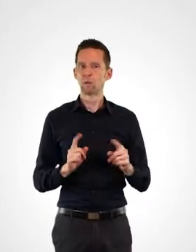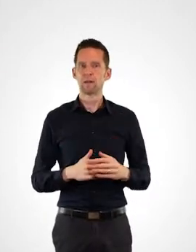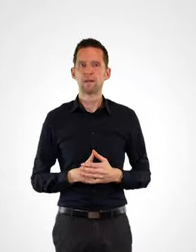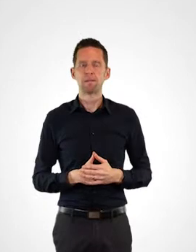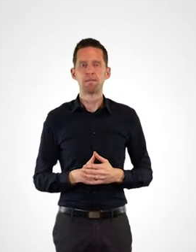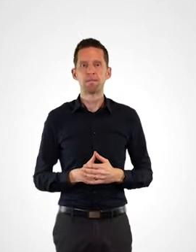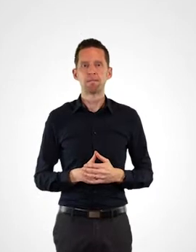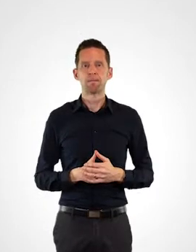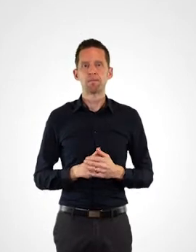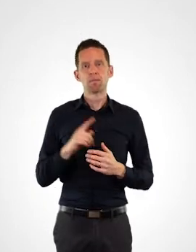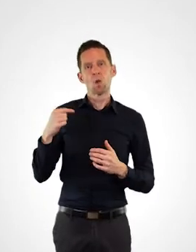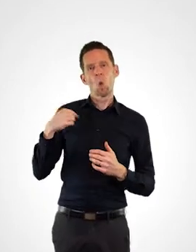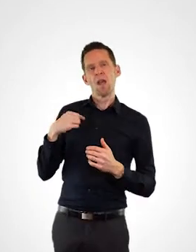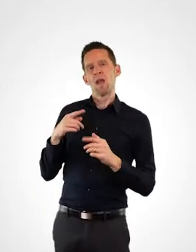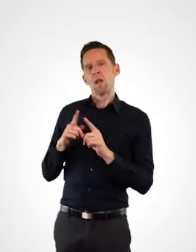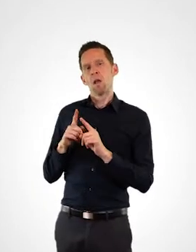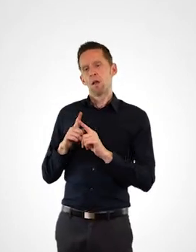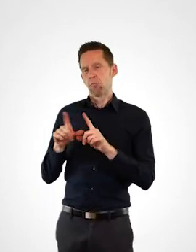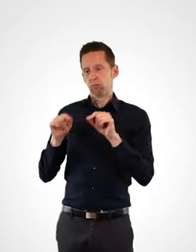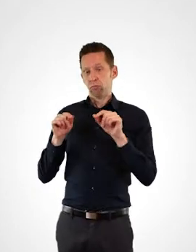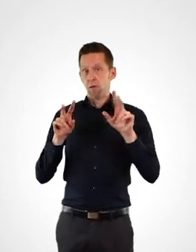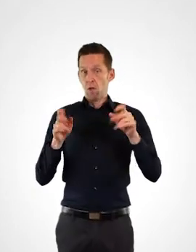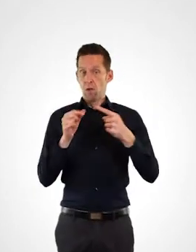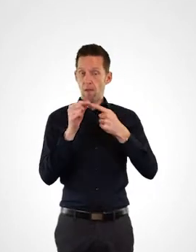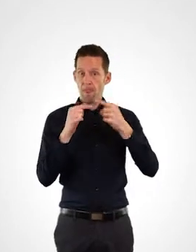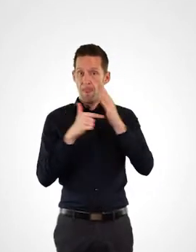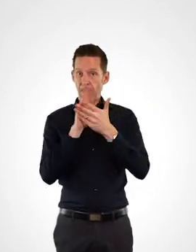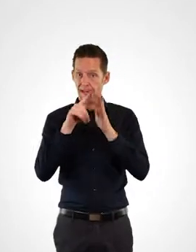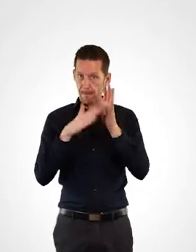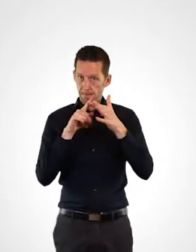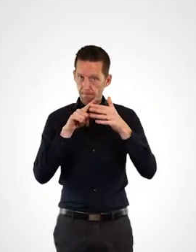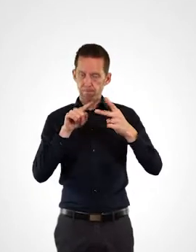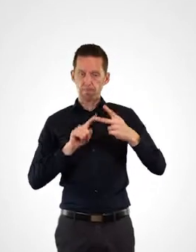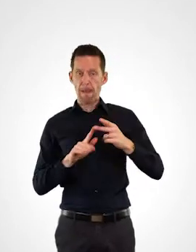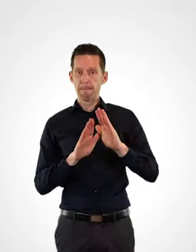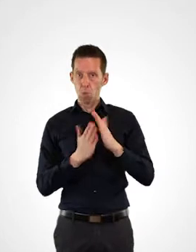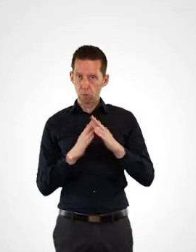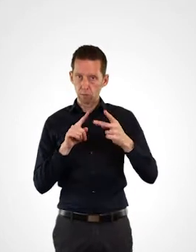We select a theme, we select the books for the theme,